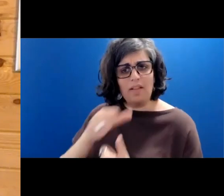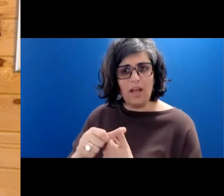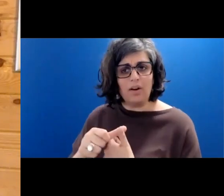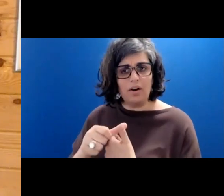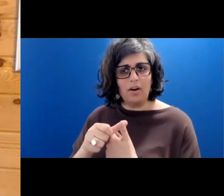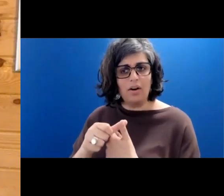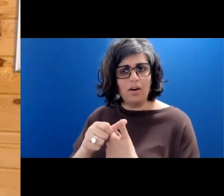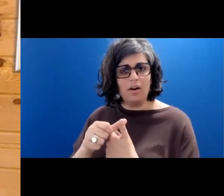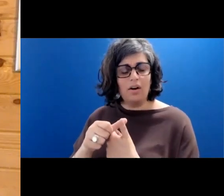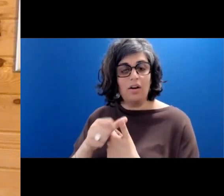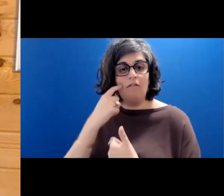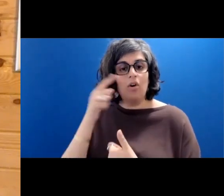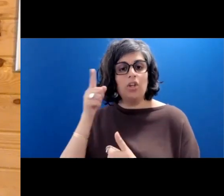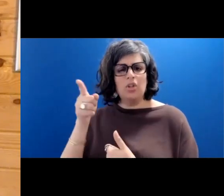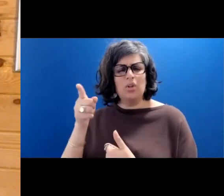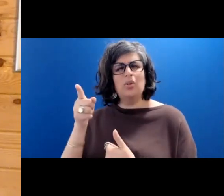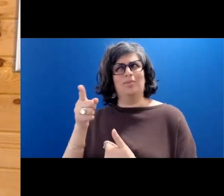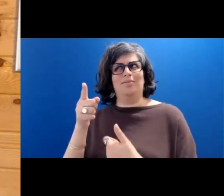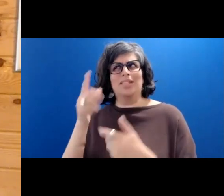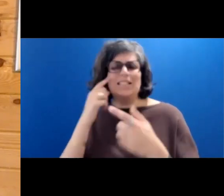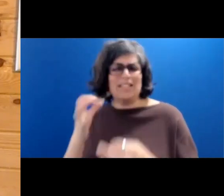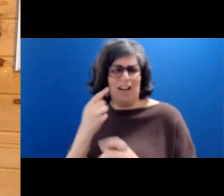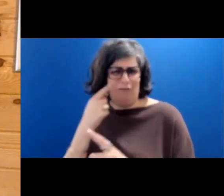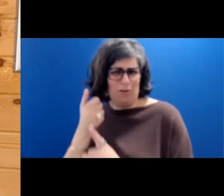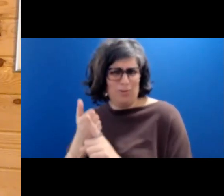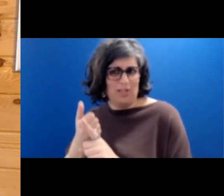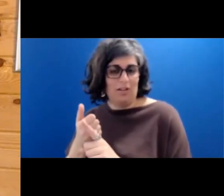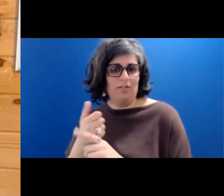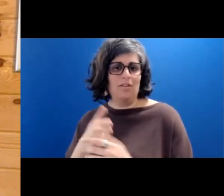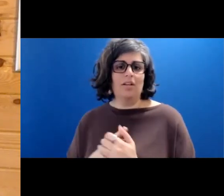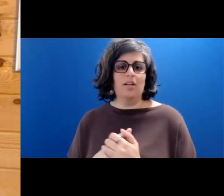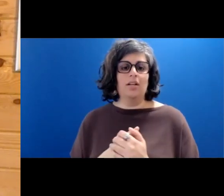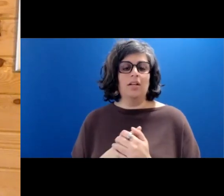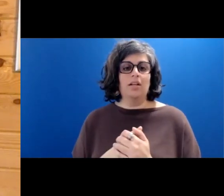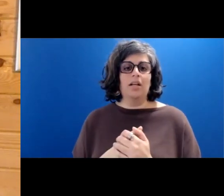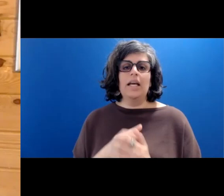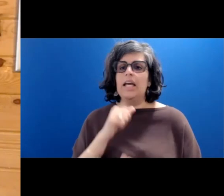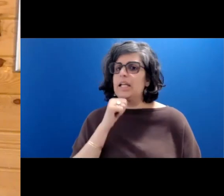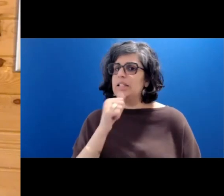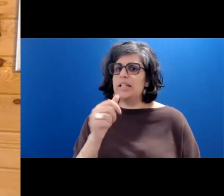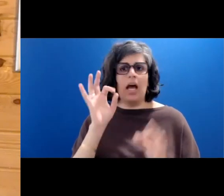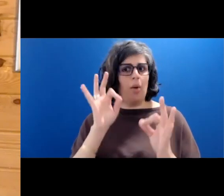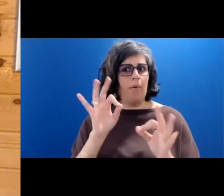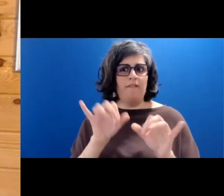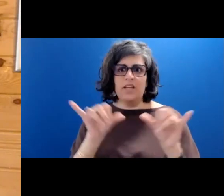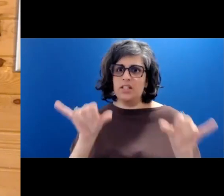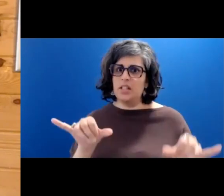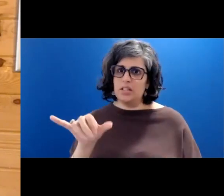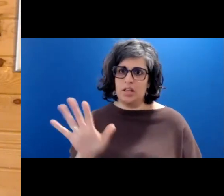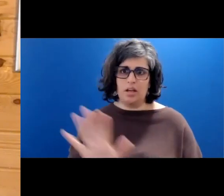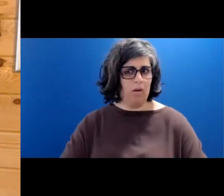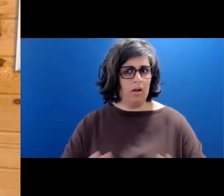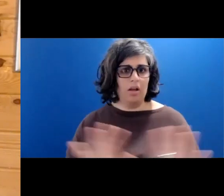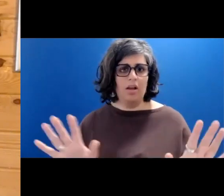It is absolutely an imperfect system because there shouldn't be a gatekeeper. But while there are, you're looking for folks